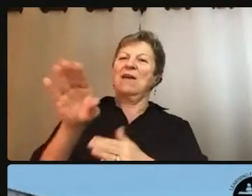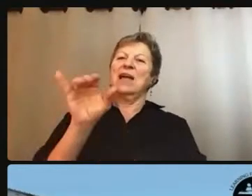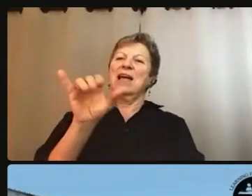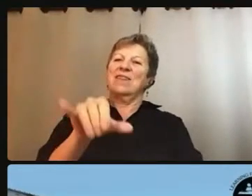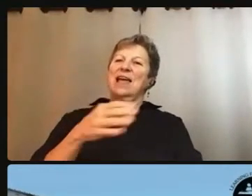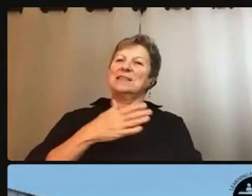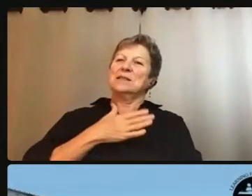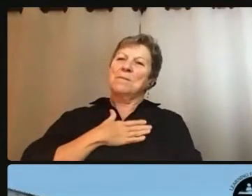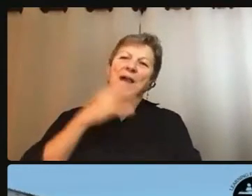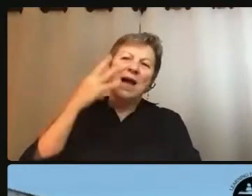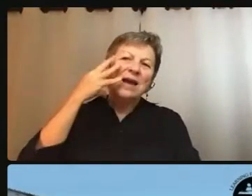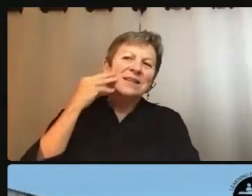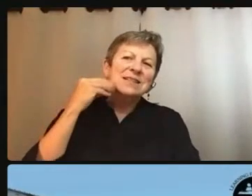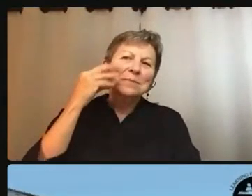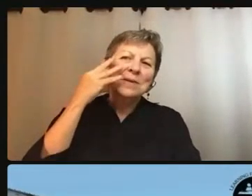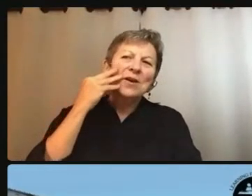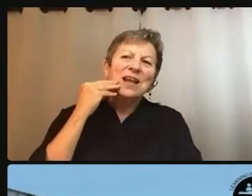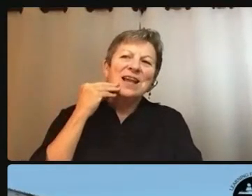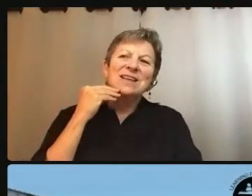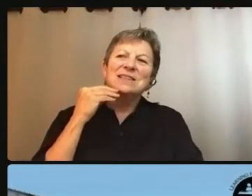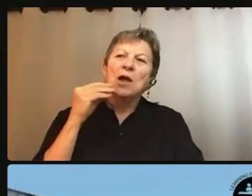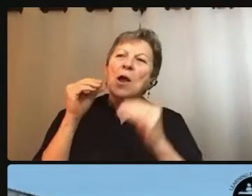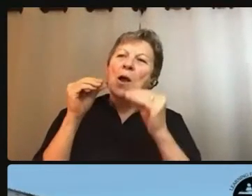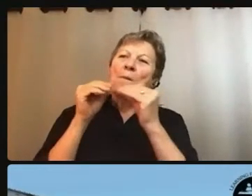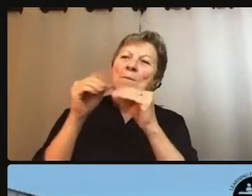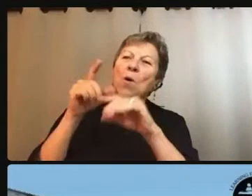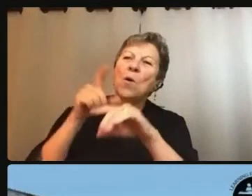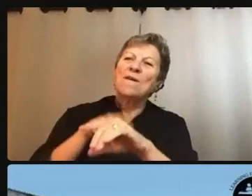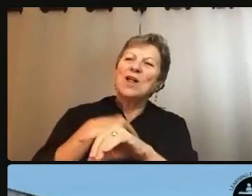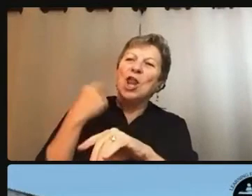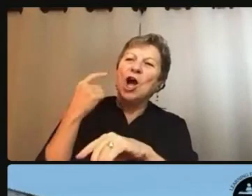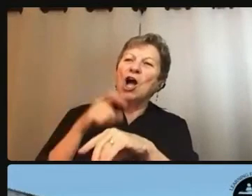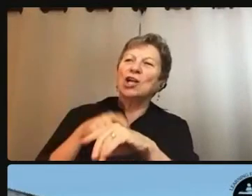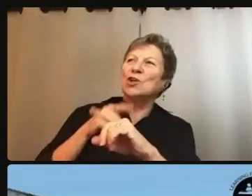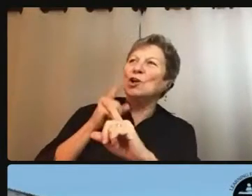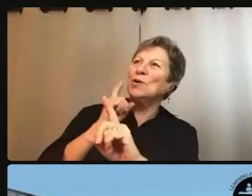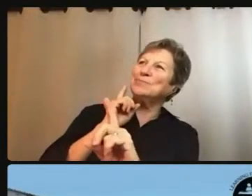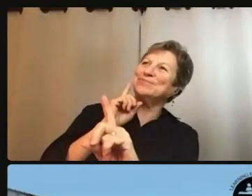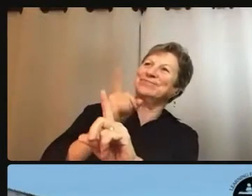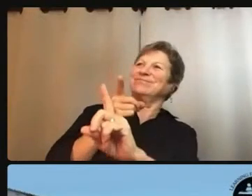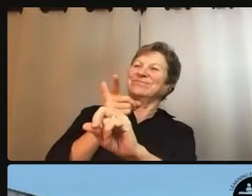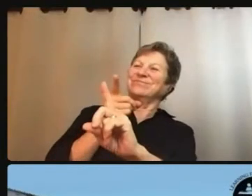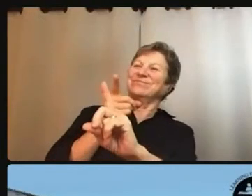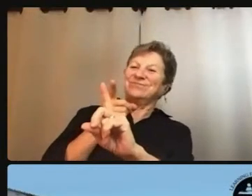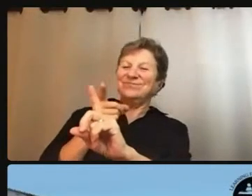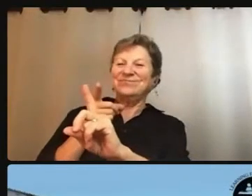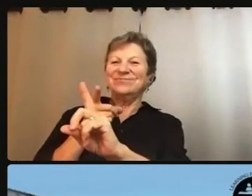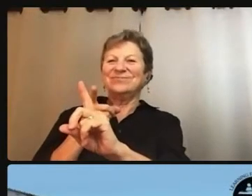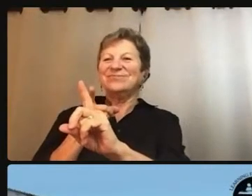EMOTIONAL SKILLS NEEDED TO